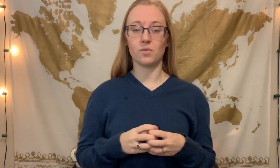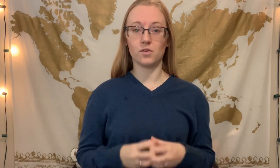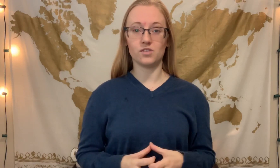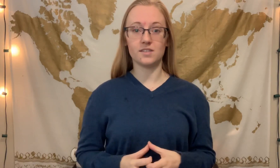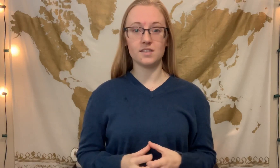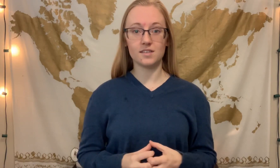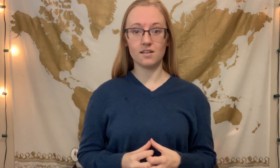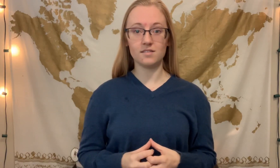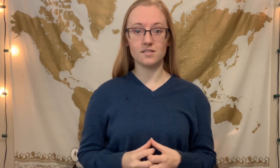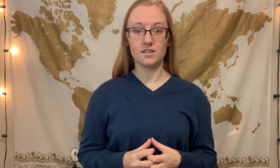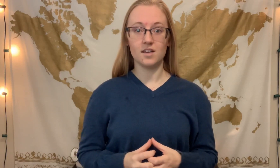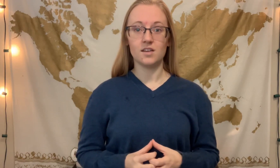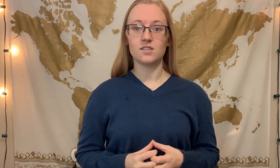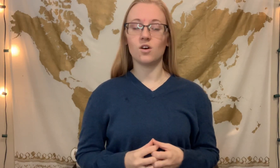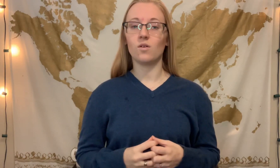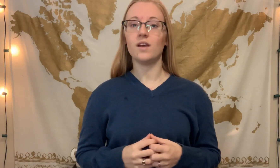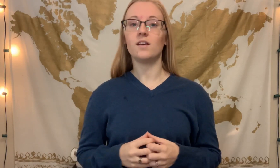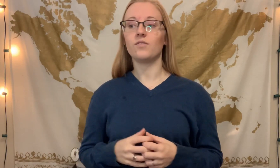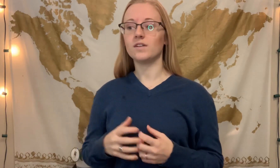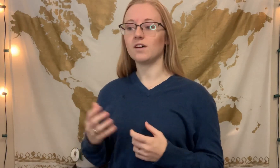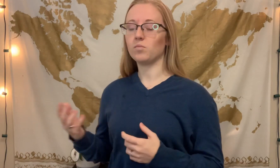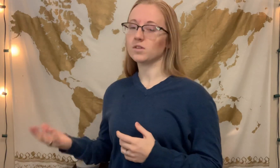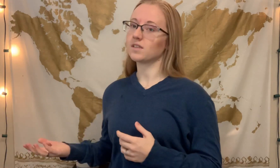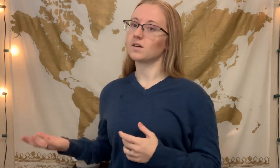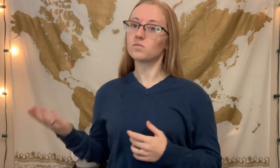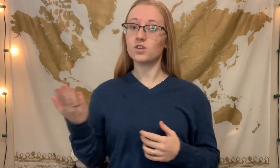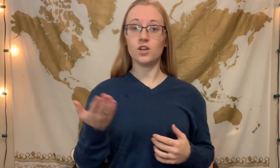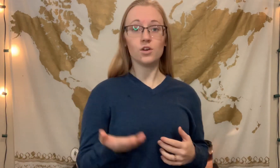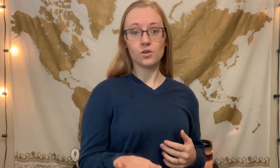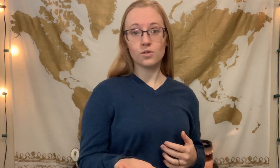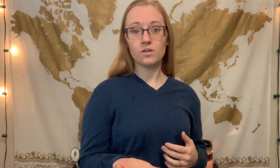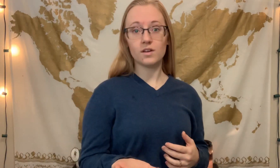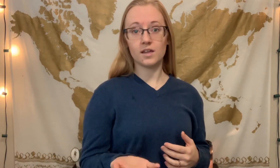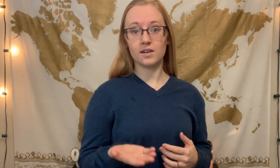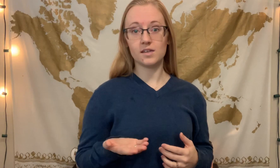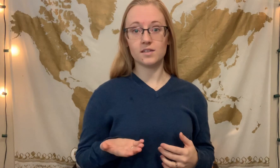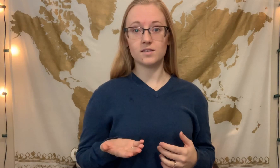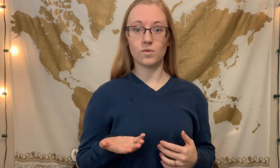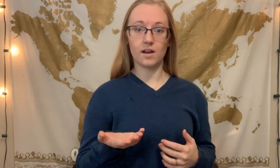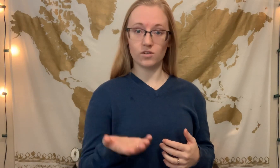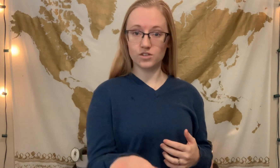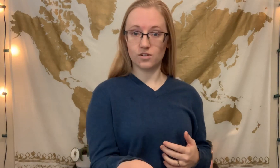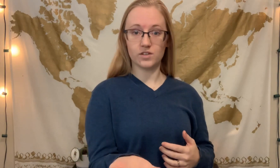emergency signs. So if a Deaf person comes to you and needs whatever service